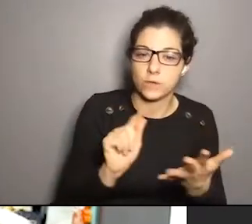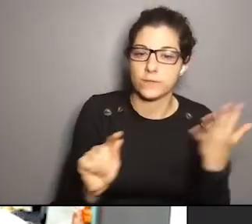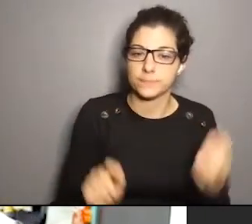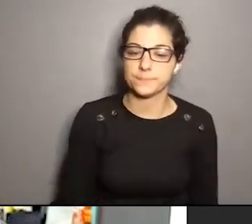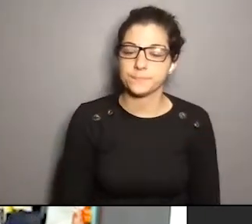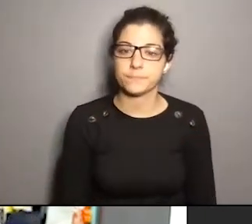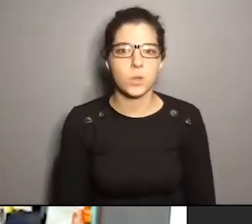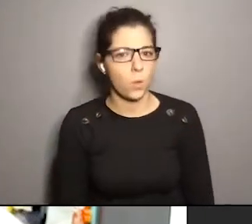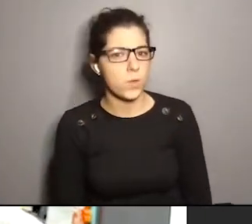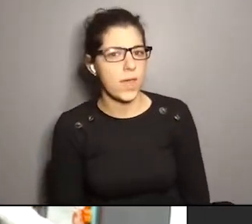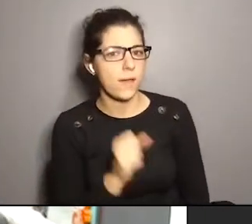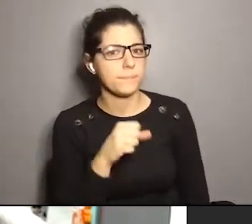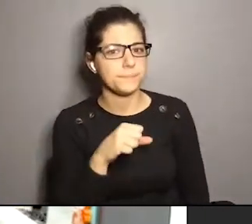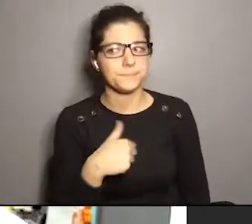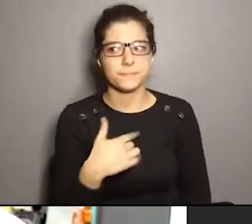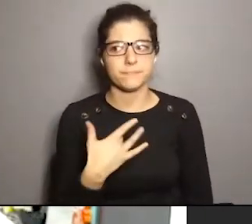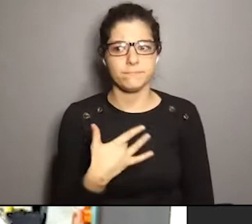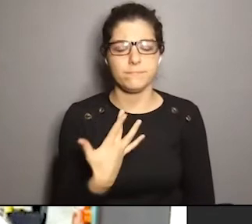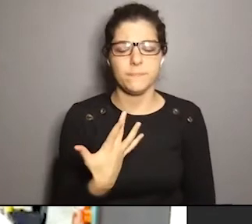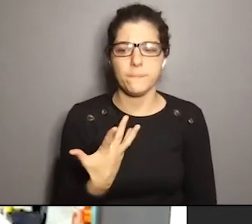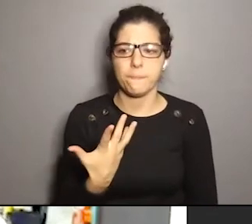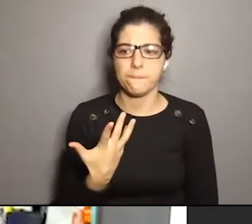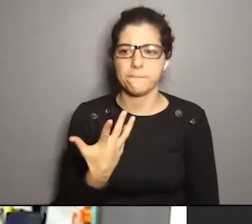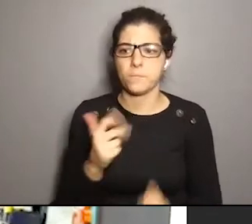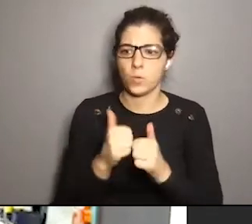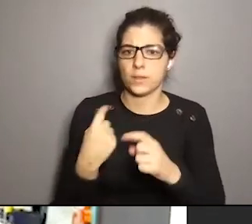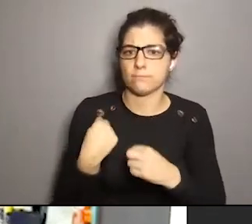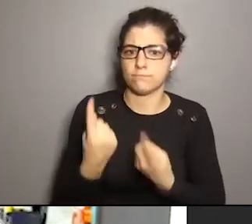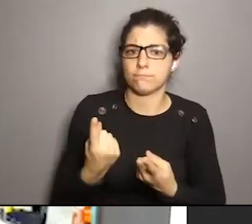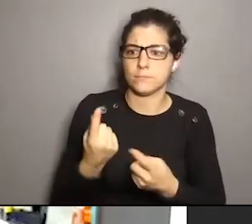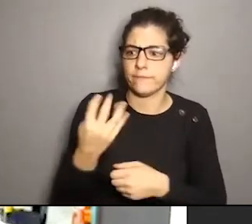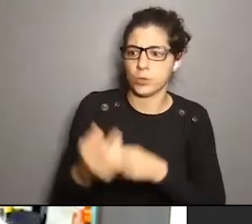Oh, definitely. I feel like with the past couple years with the pandemic